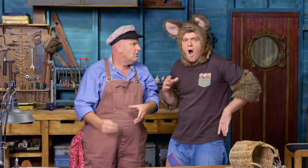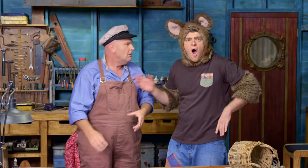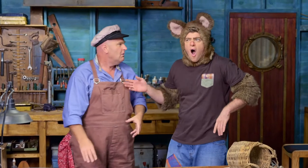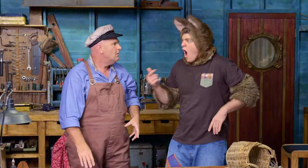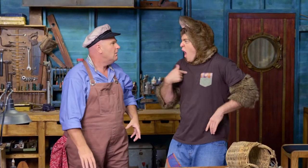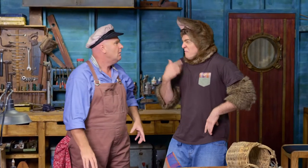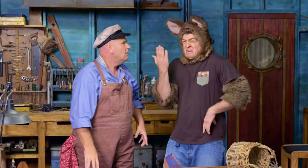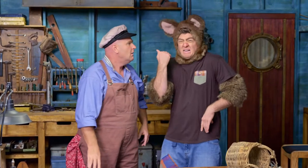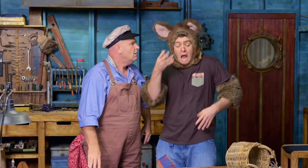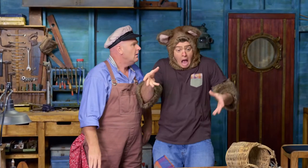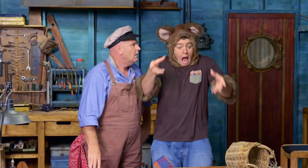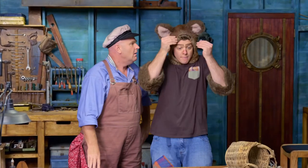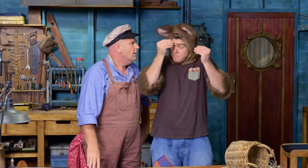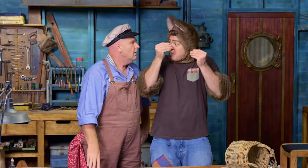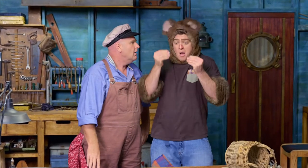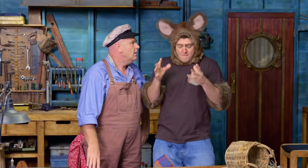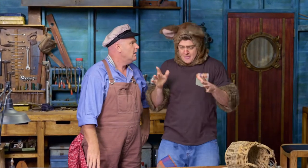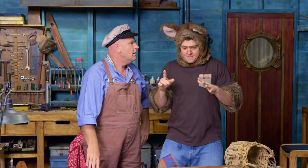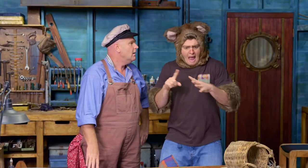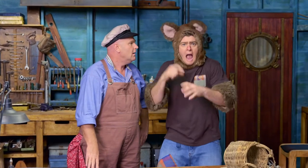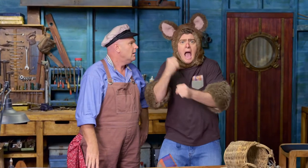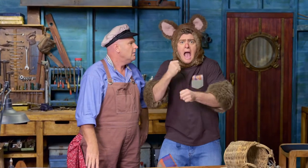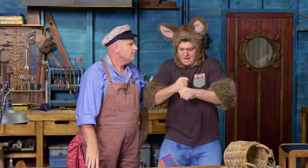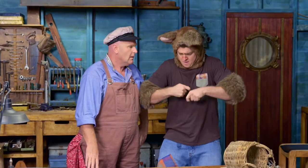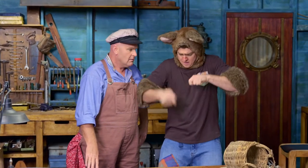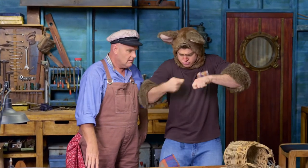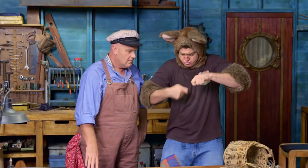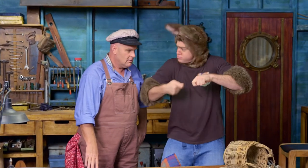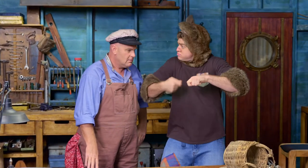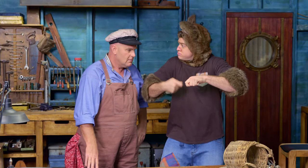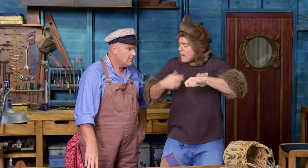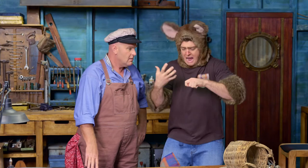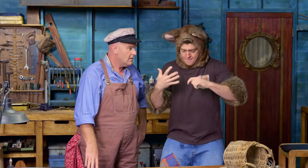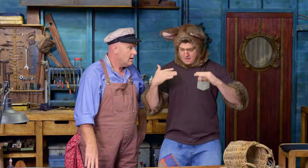Oh! I just learned about an egg beater and how it has cogs,